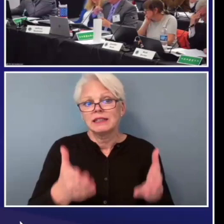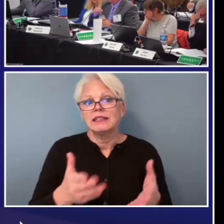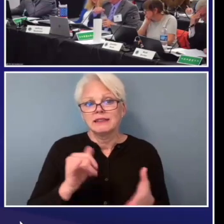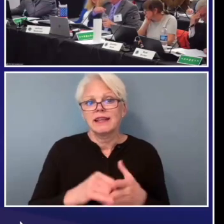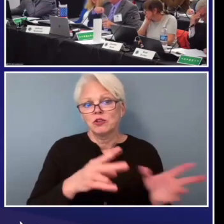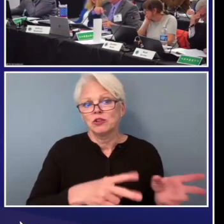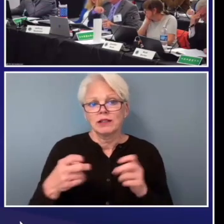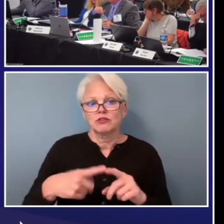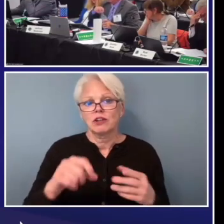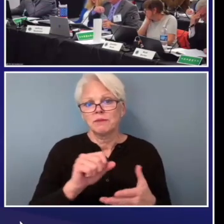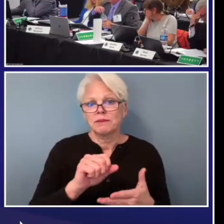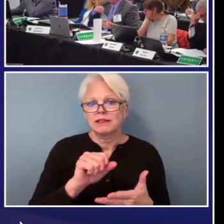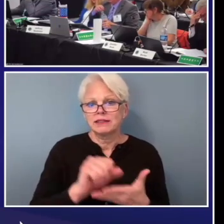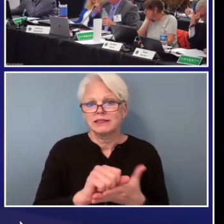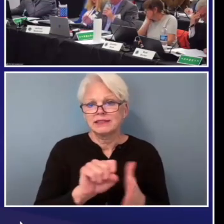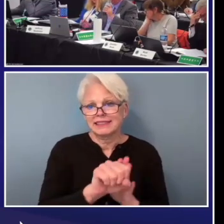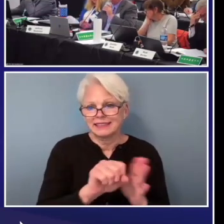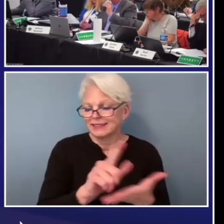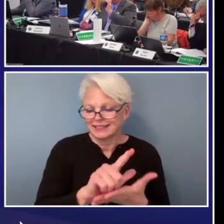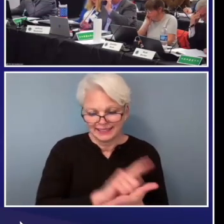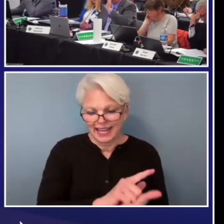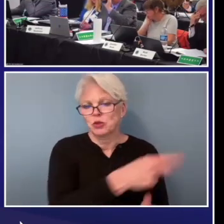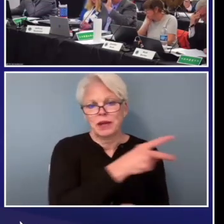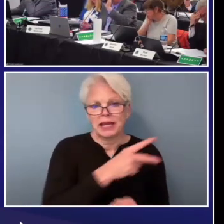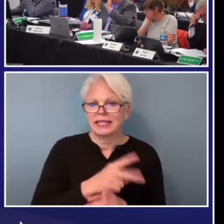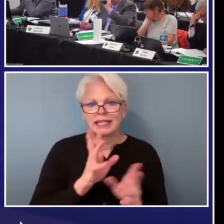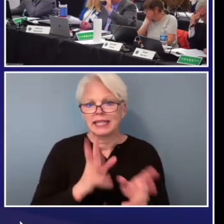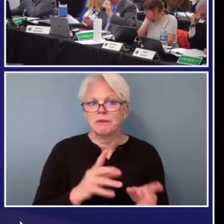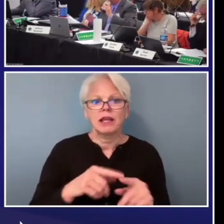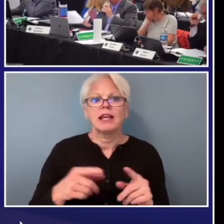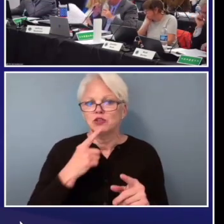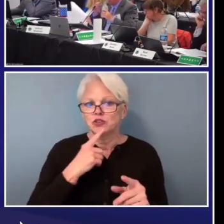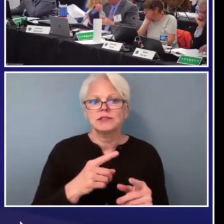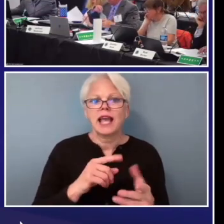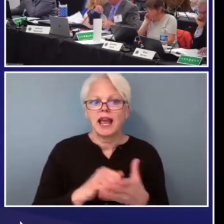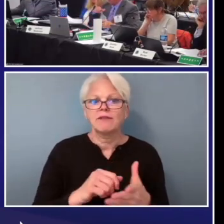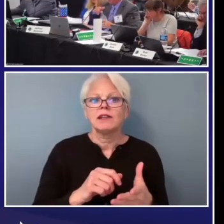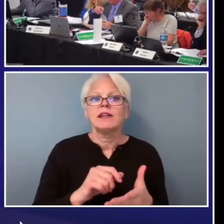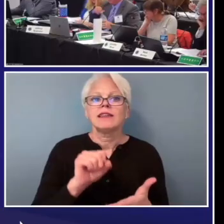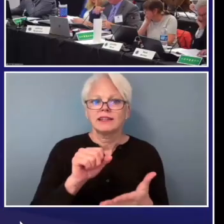keep it in, um, and just have the, literally the language of the statute in, because by striking it, it looks